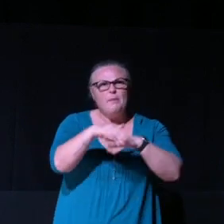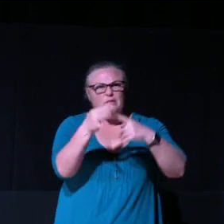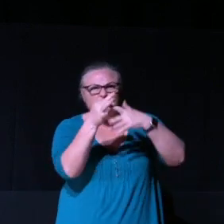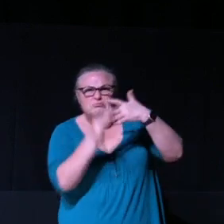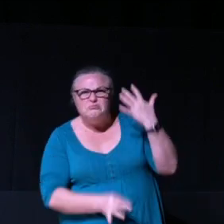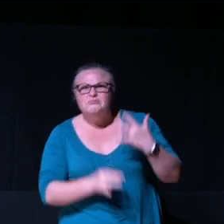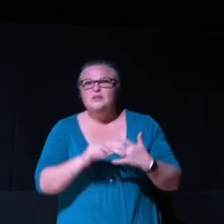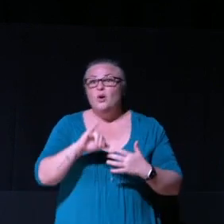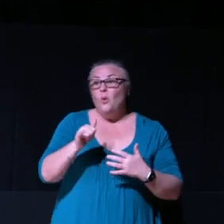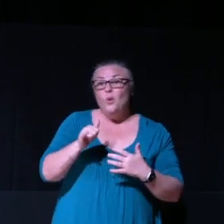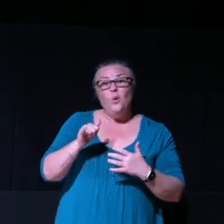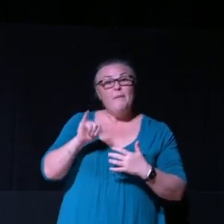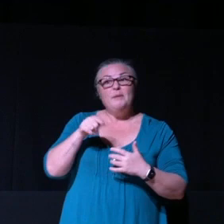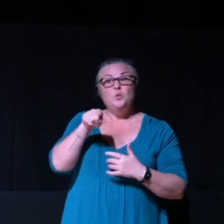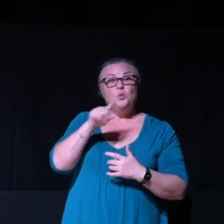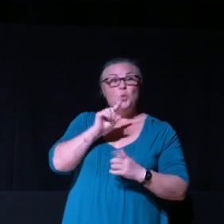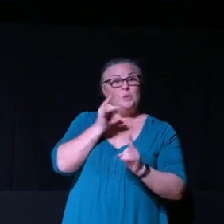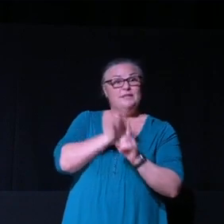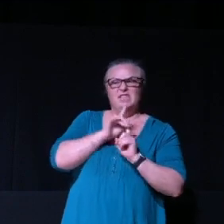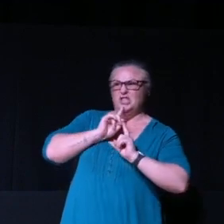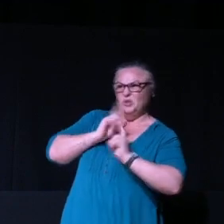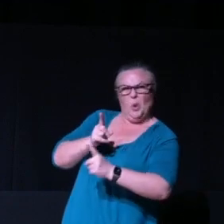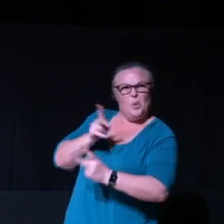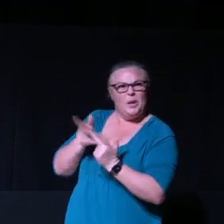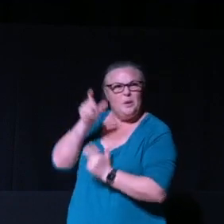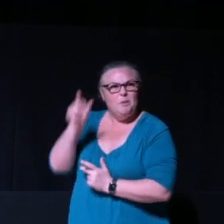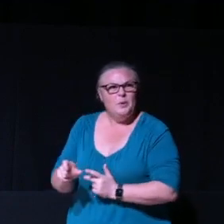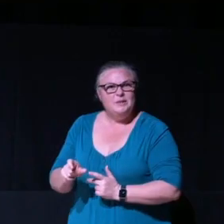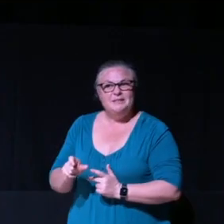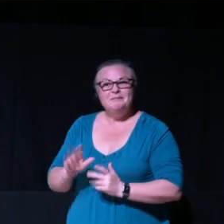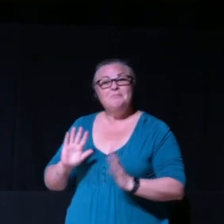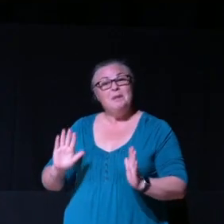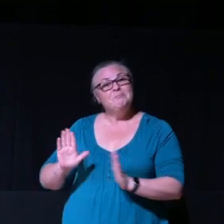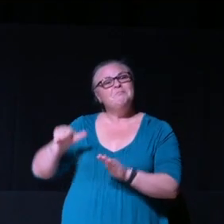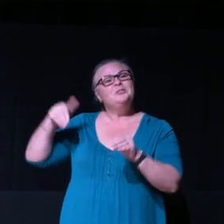We'll find out tonight. Let me introduce you to them. On my far right is Brittanie Shipway.